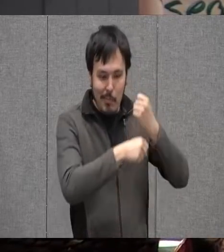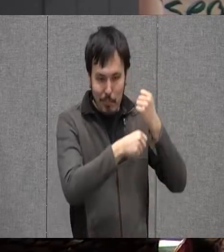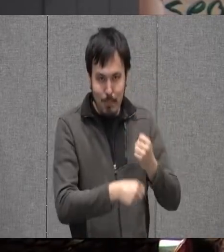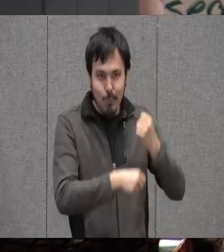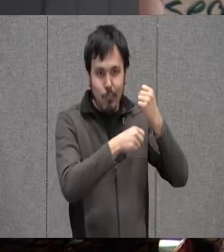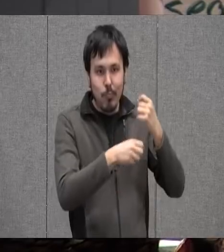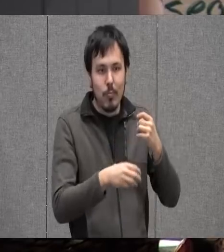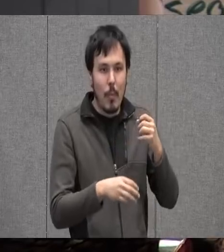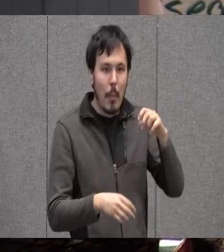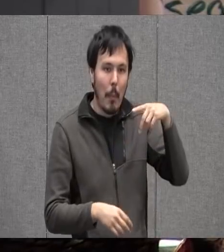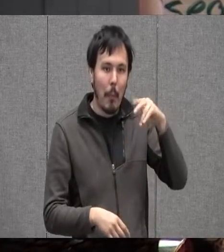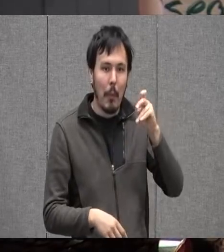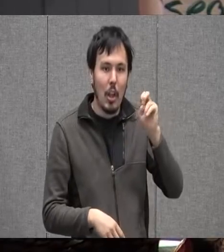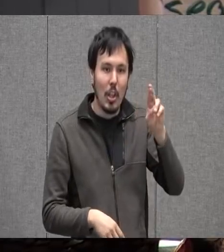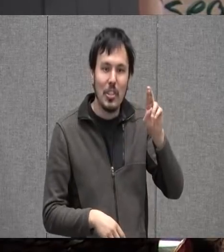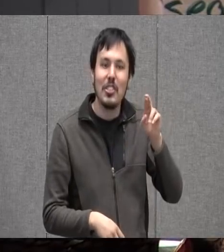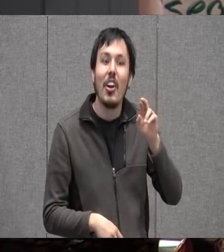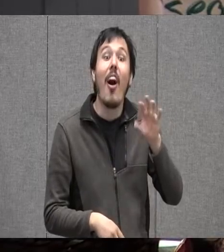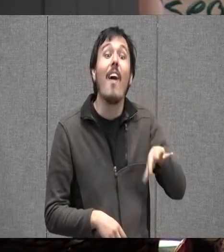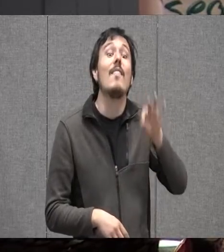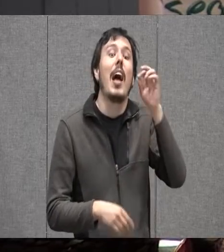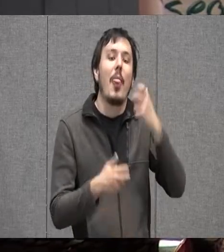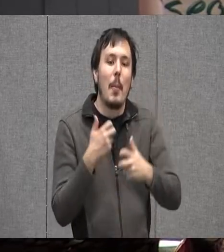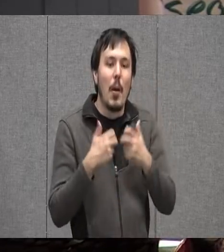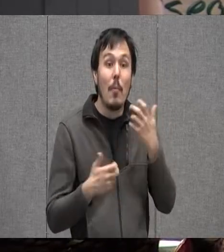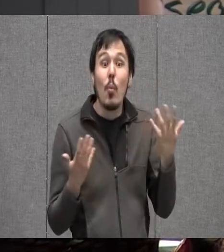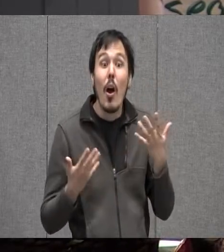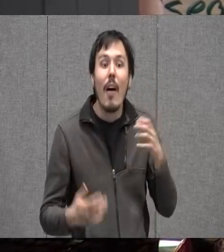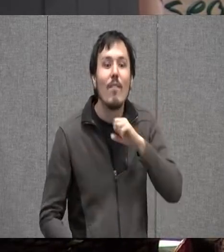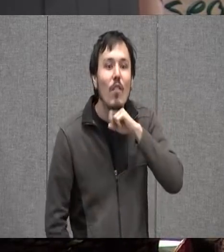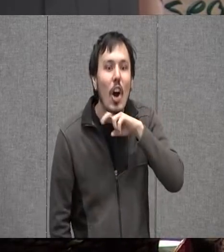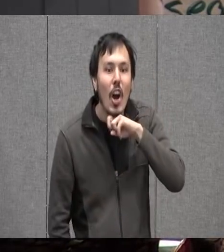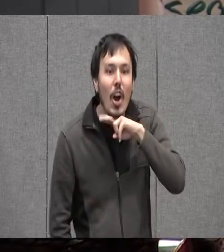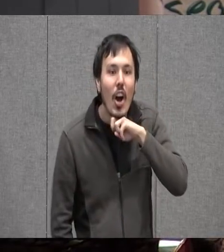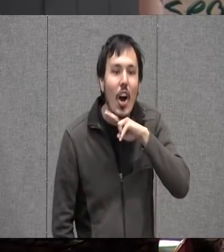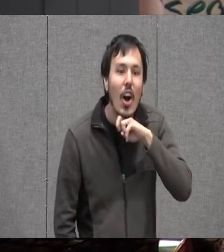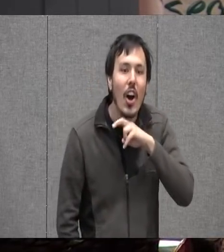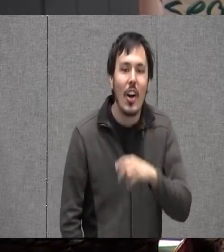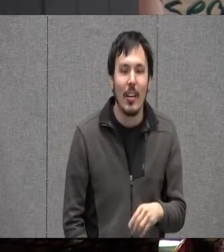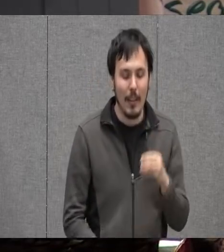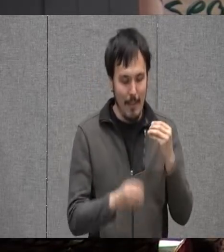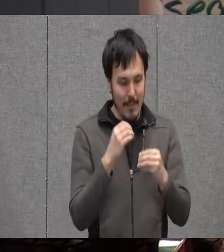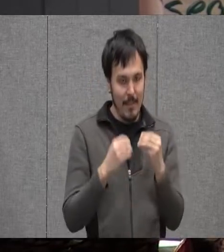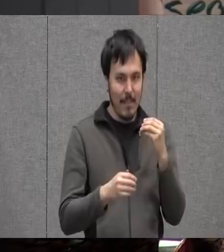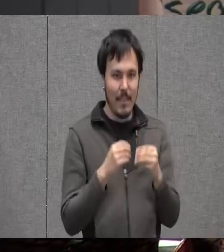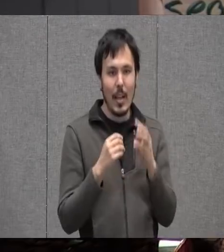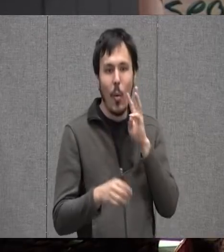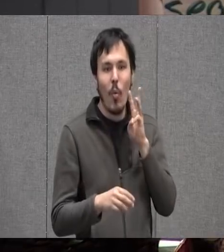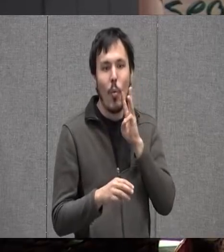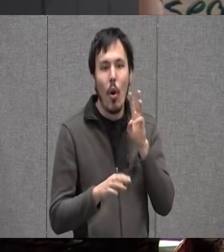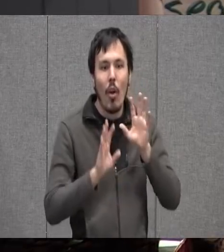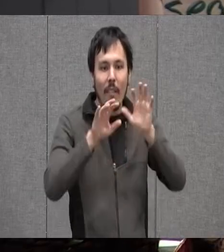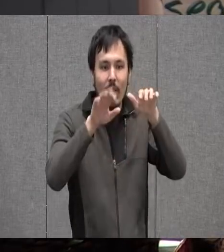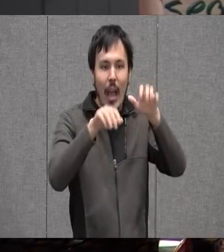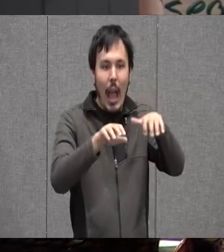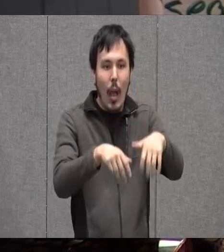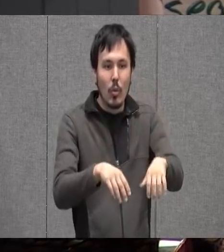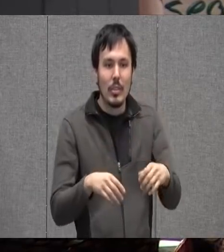It was a frog infestation. So we fixed the fountain and now we are one dollar richer.